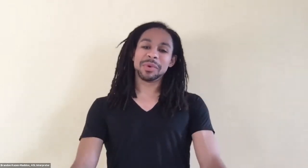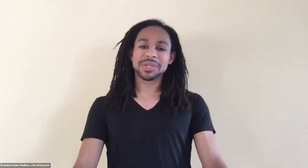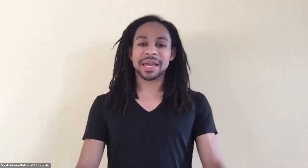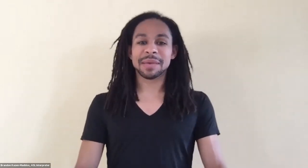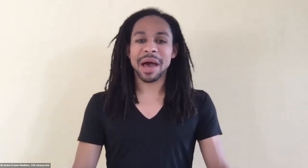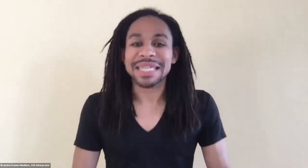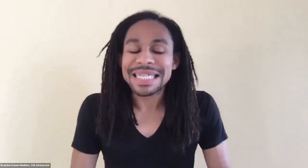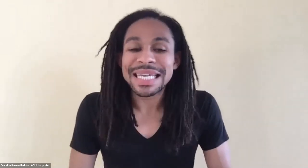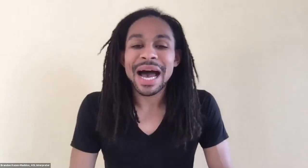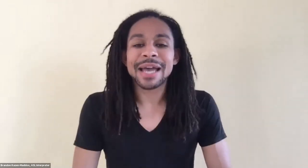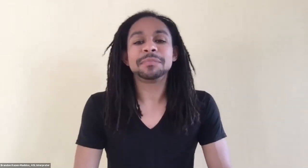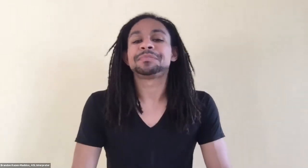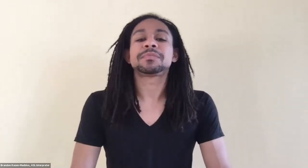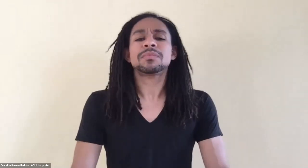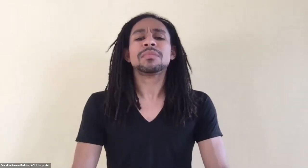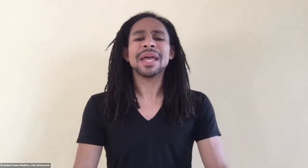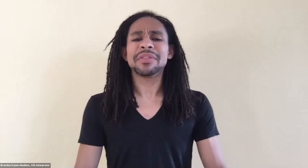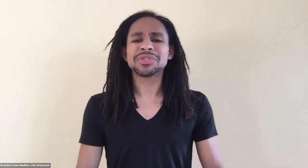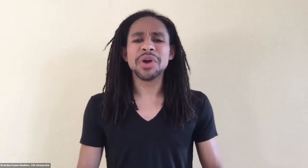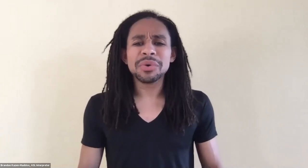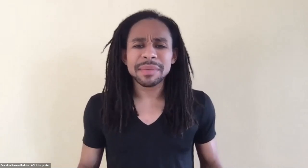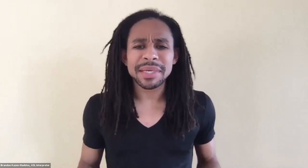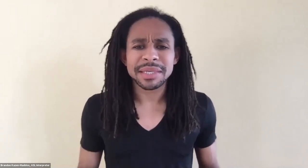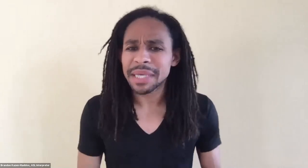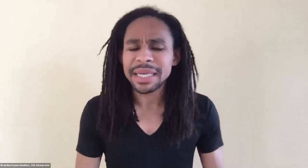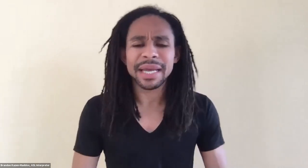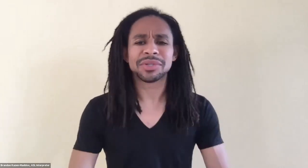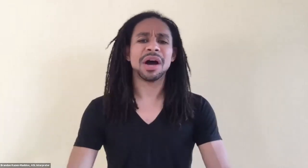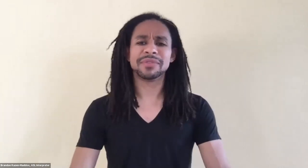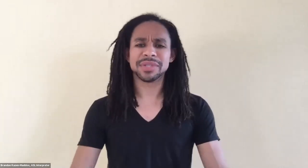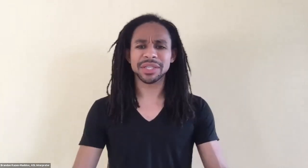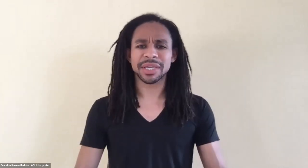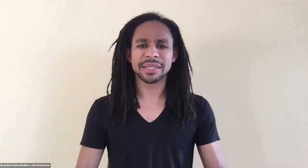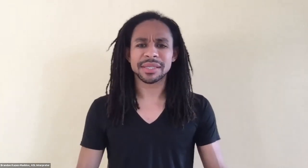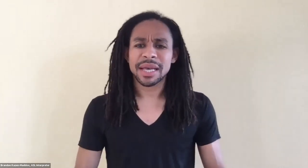We were talking about EDI and how there's no limit to meetings or conversations.